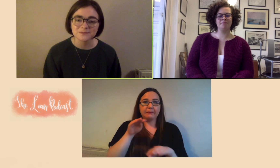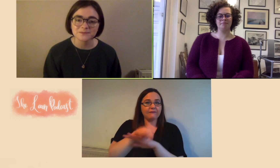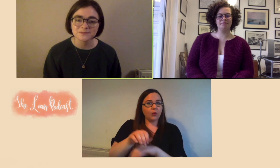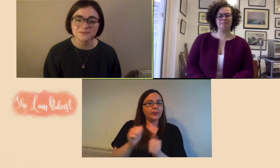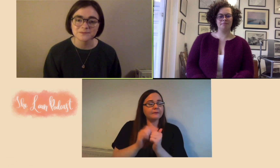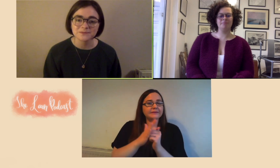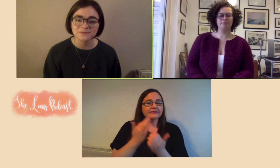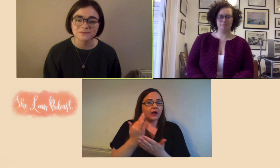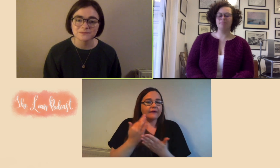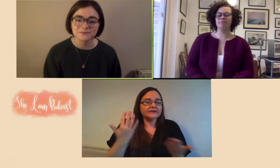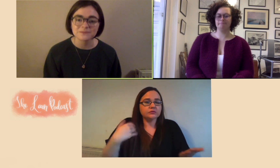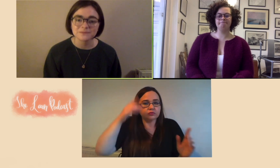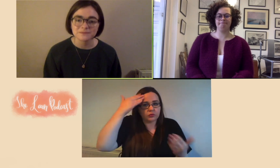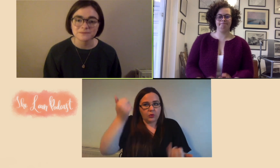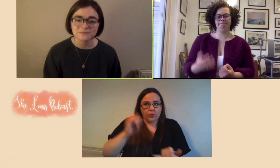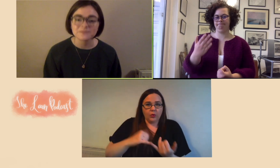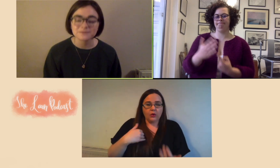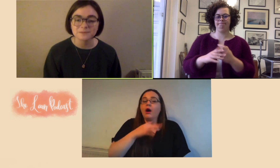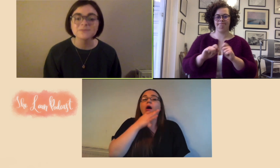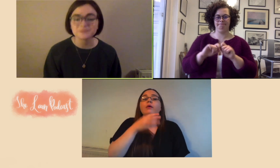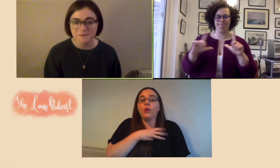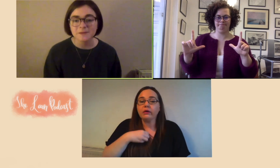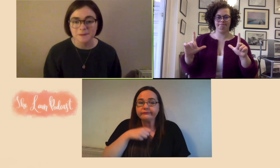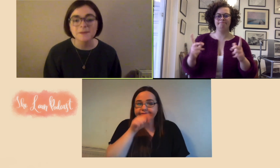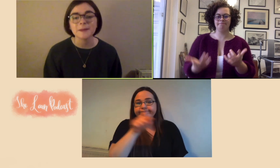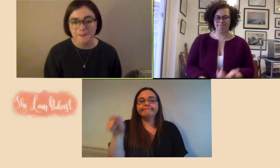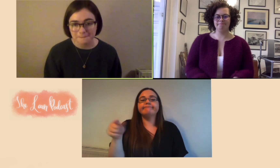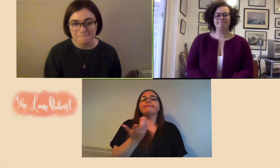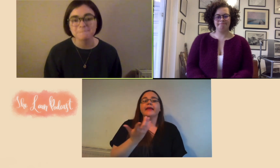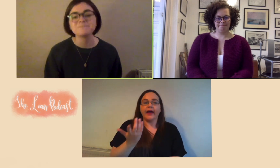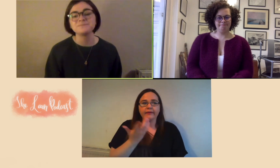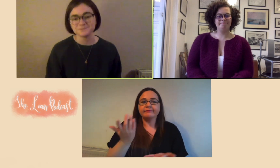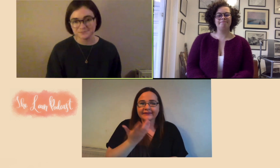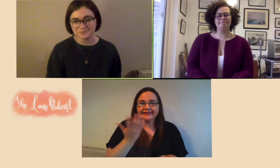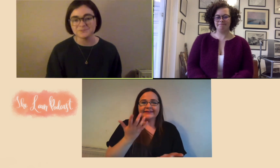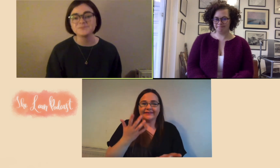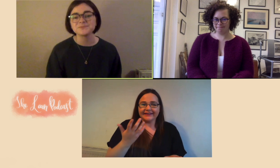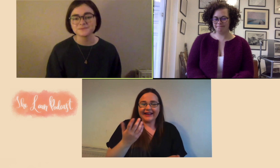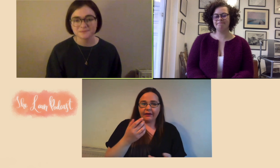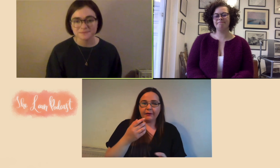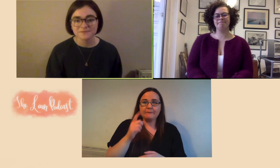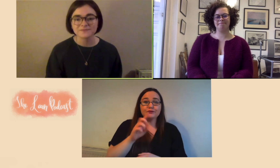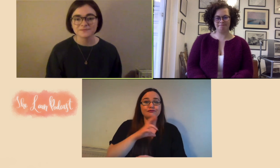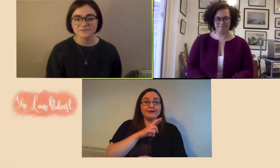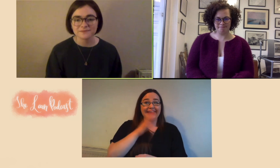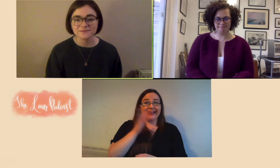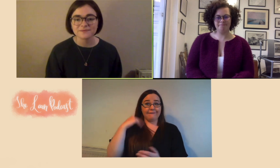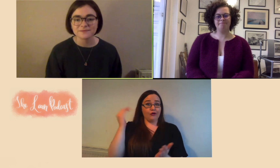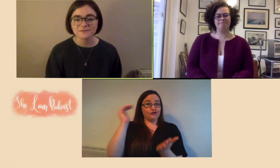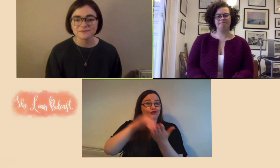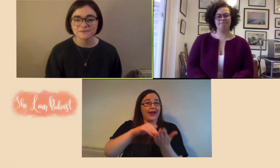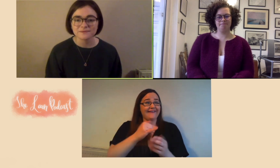I suppose it's difficult to have those conversations pre-meeting with the interpreter, those kinds of little briefings, I suppose.